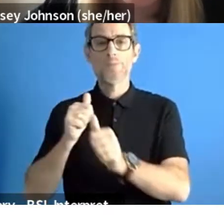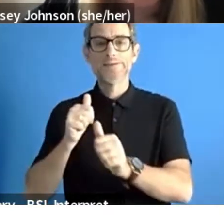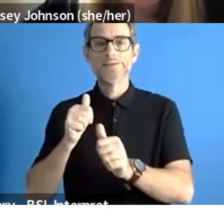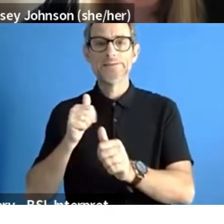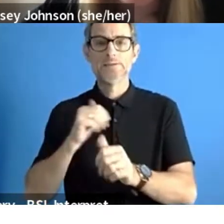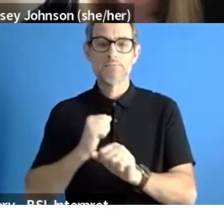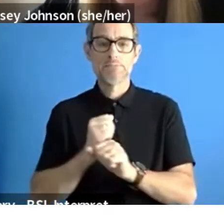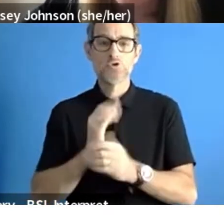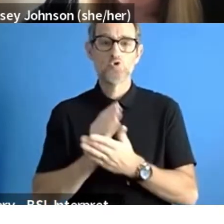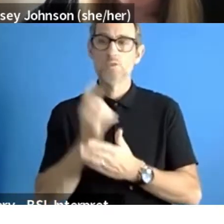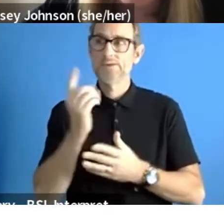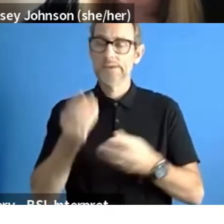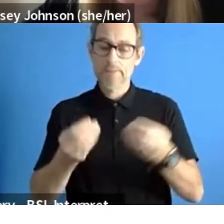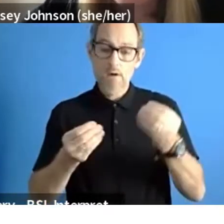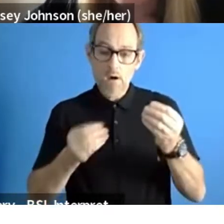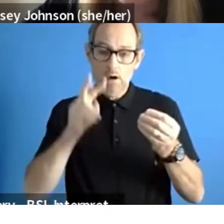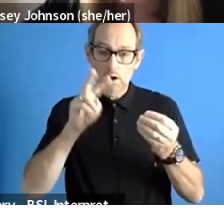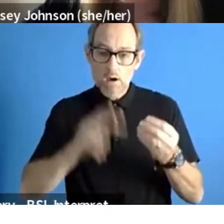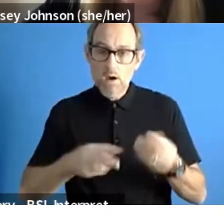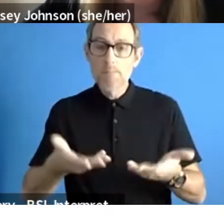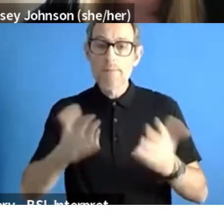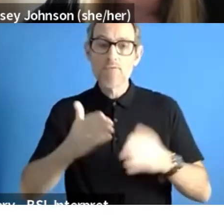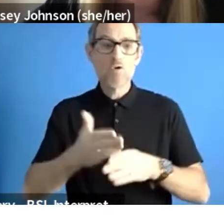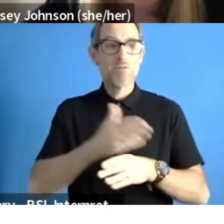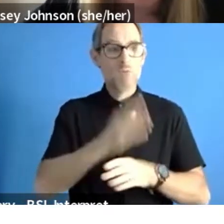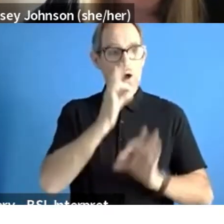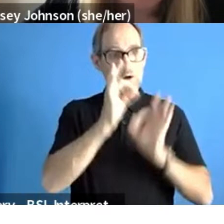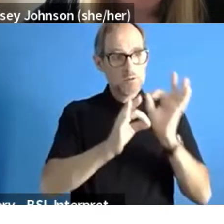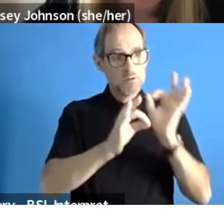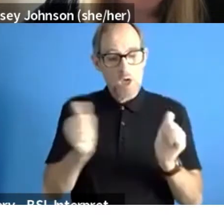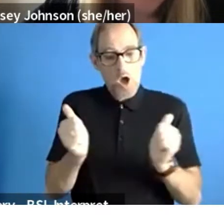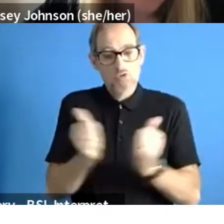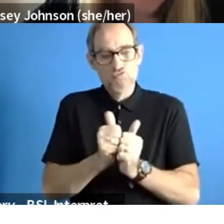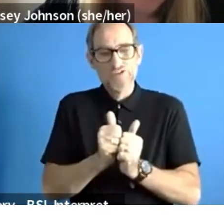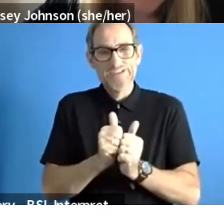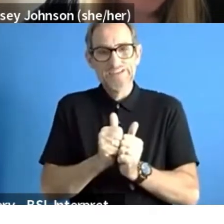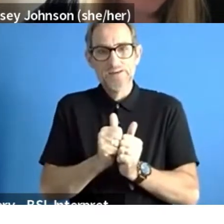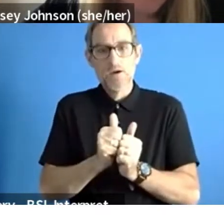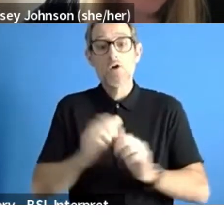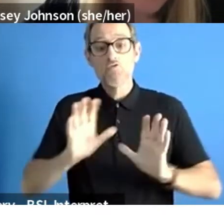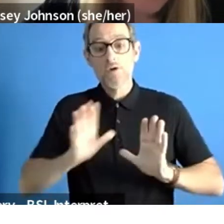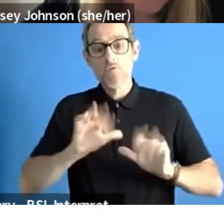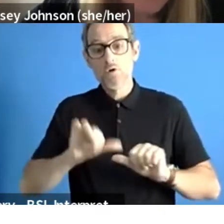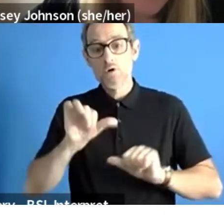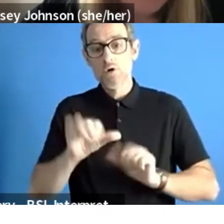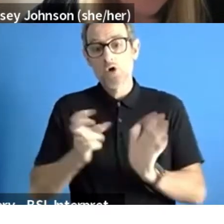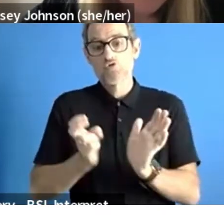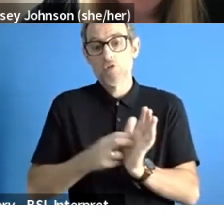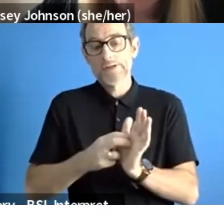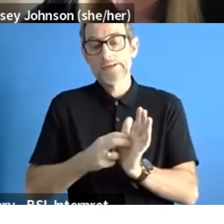those can be agreed to what is needed for contract stage so that's just one